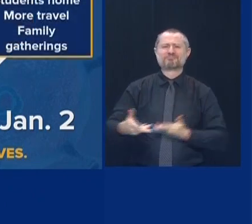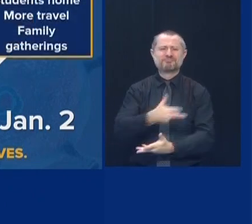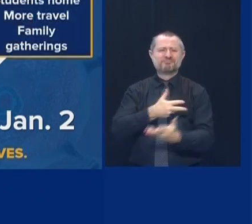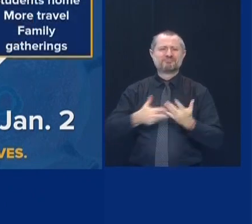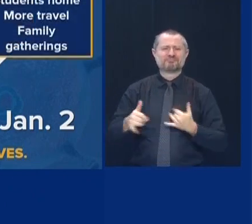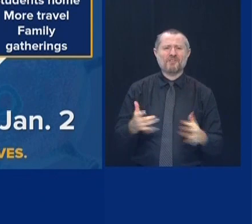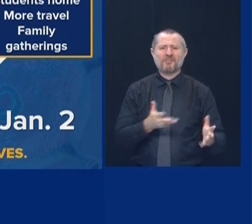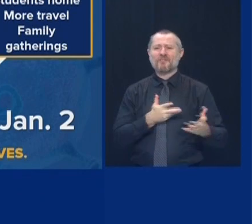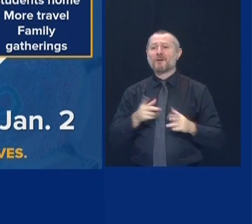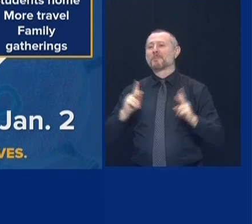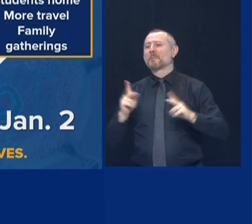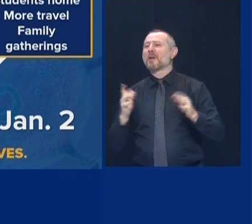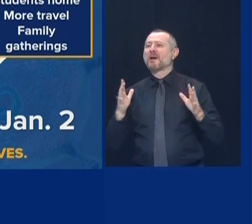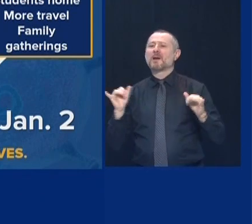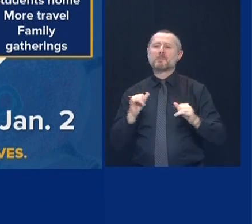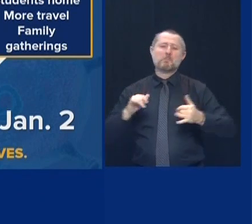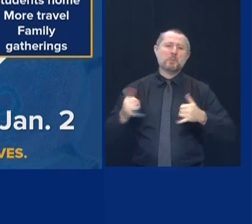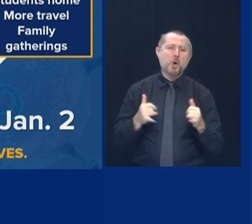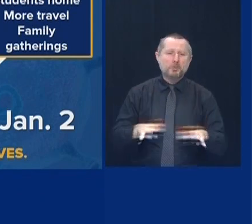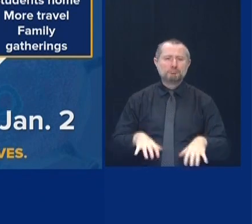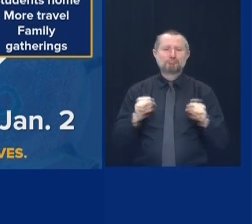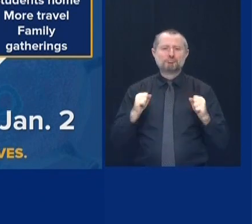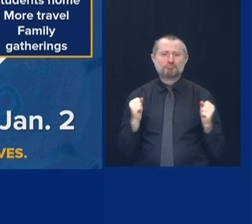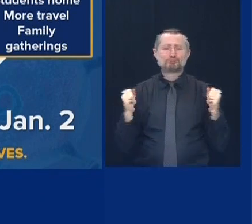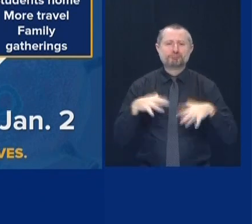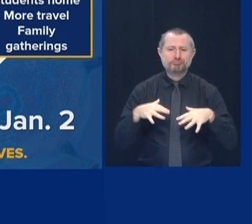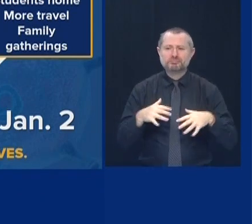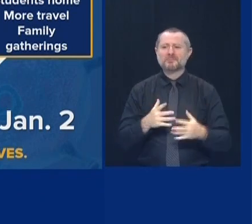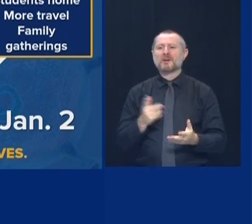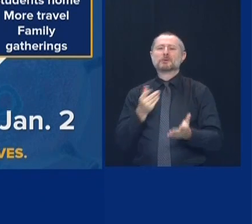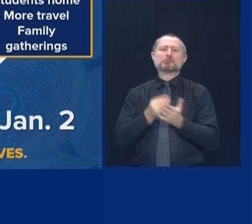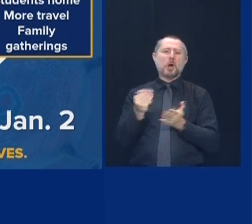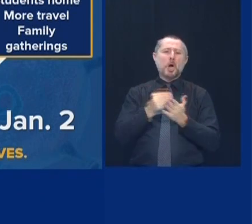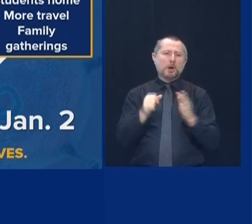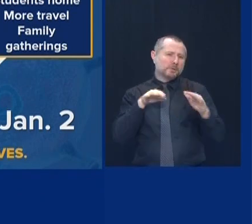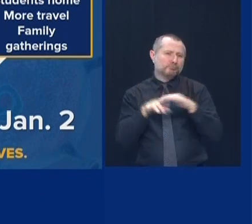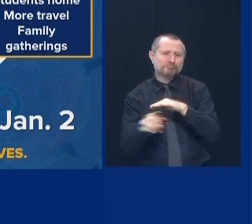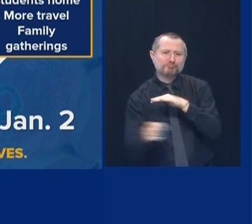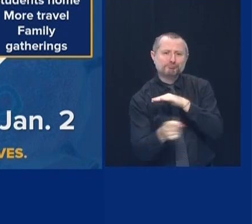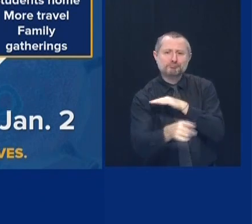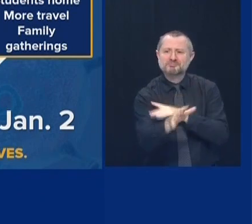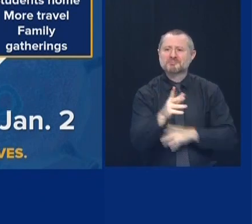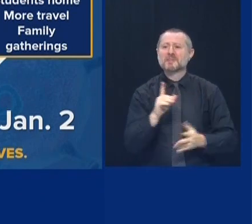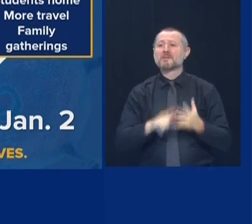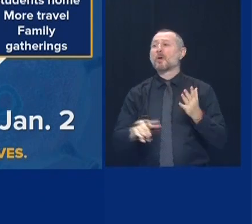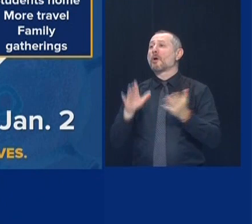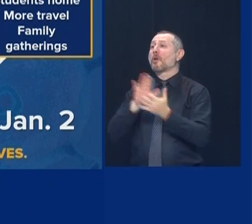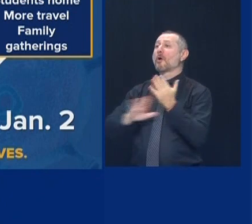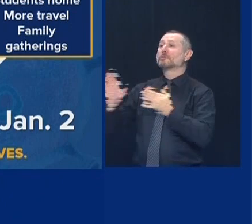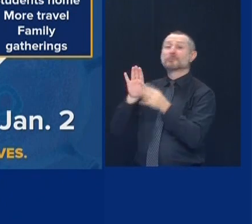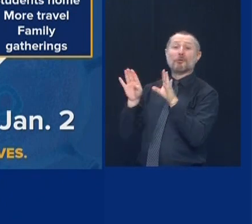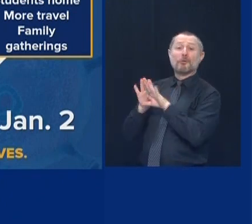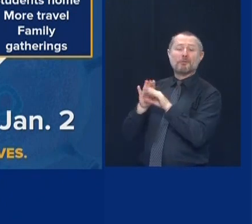HAVE INCREASE SOCIAL ACTIVITY BY DEFINITION. THAT'S WHAT'S HAPPENING BETWEEN NOW AND NEW YEAR'S EVE. THERE ARE MORE PARTke/9ñ